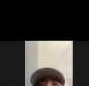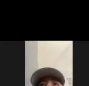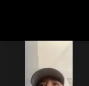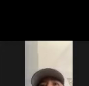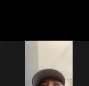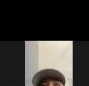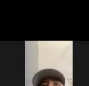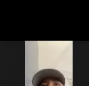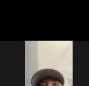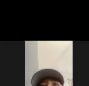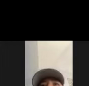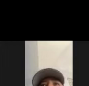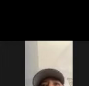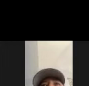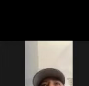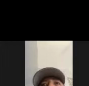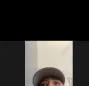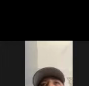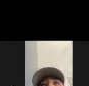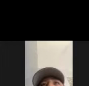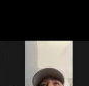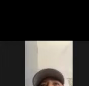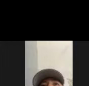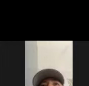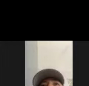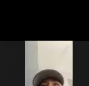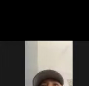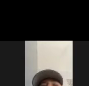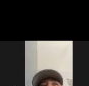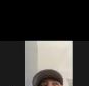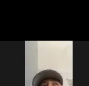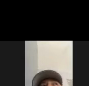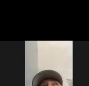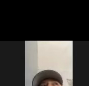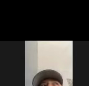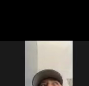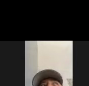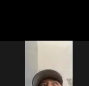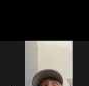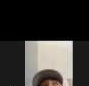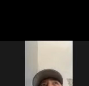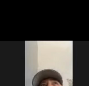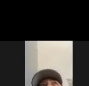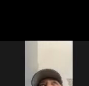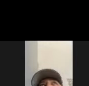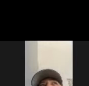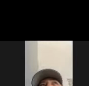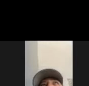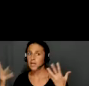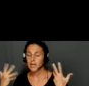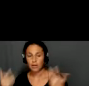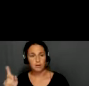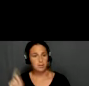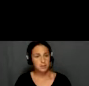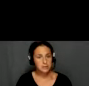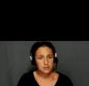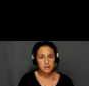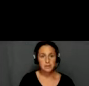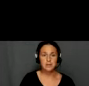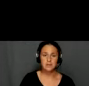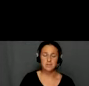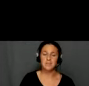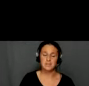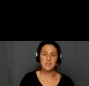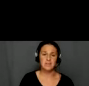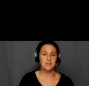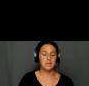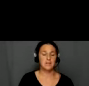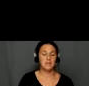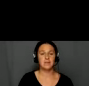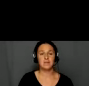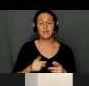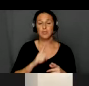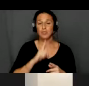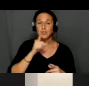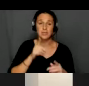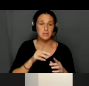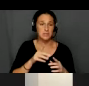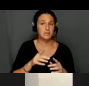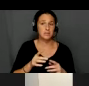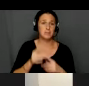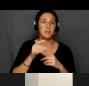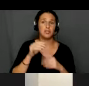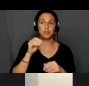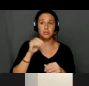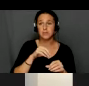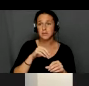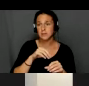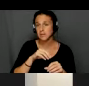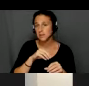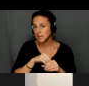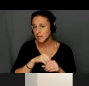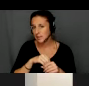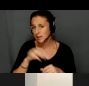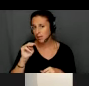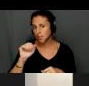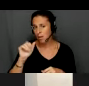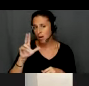fresh air, especially especially in hoop houses is where there is more